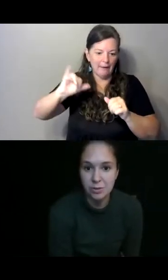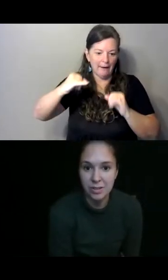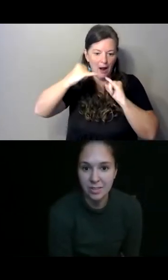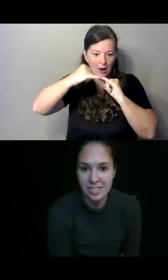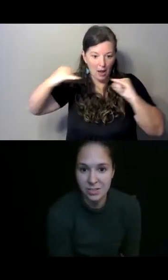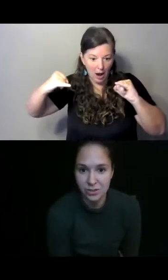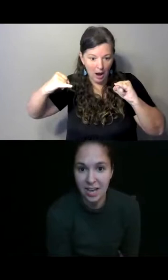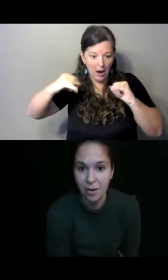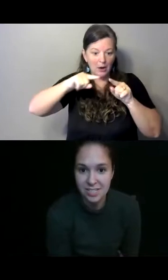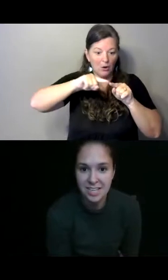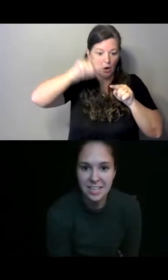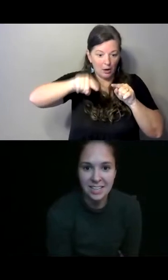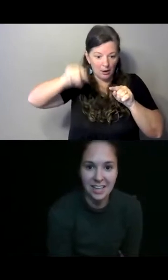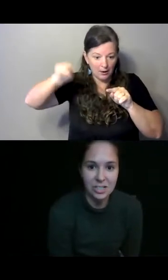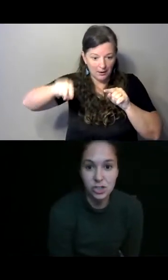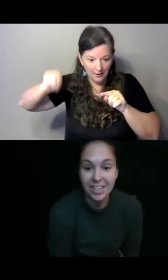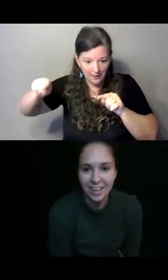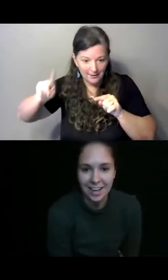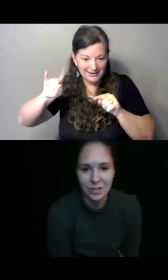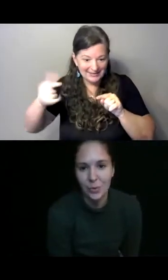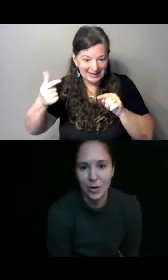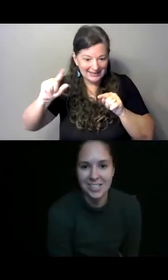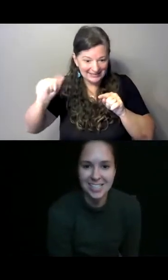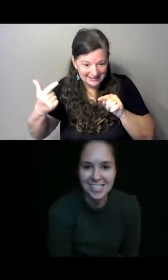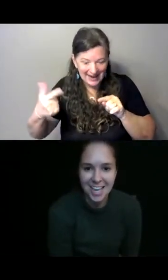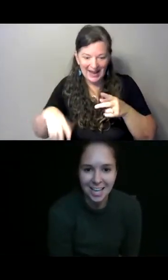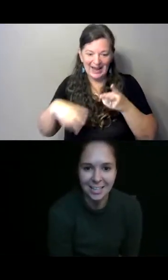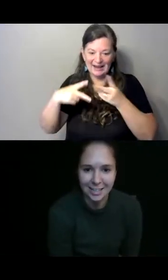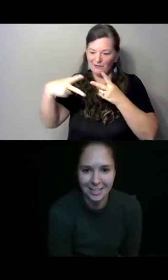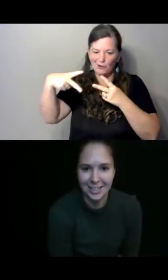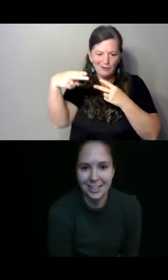You can cut the scissors out like a straight line or a zigzag line